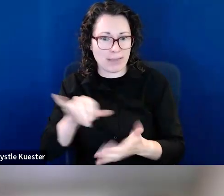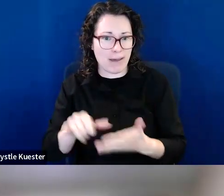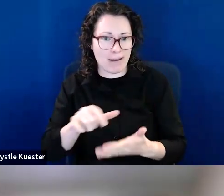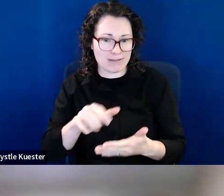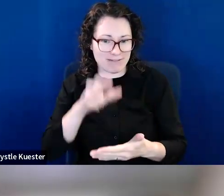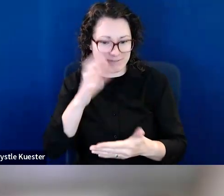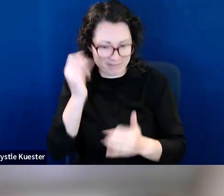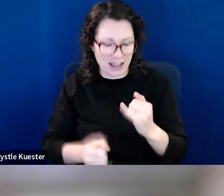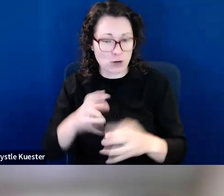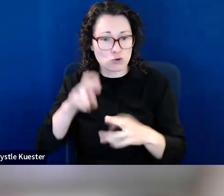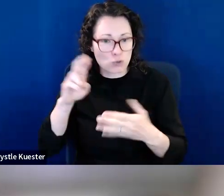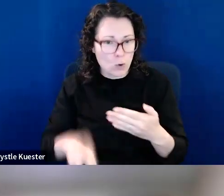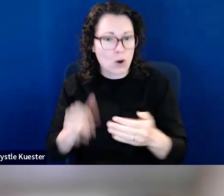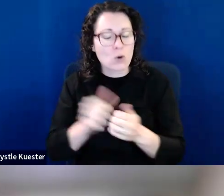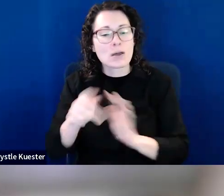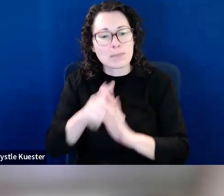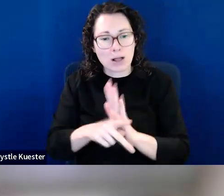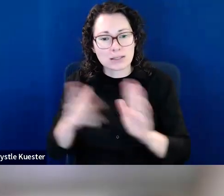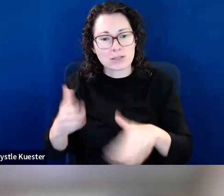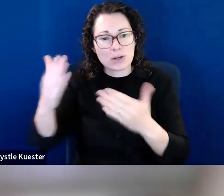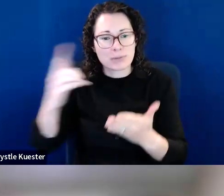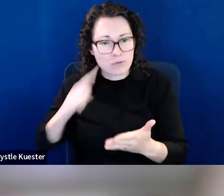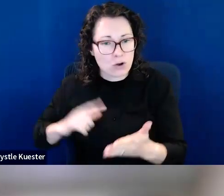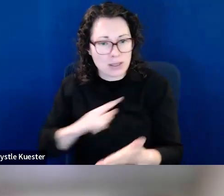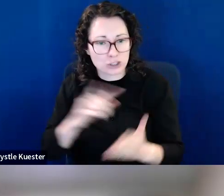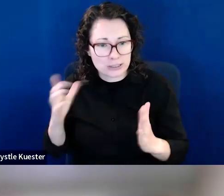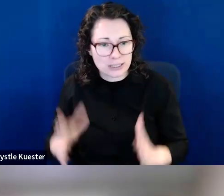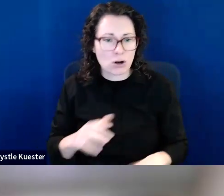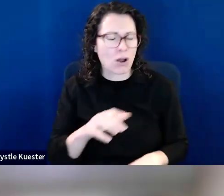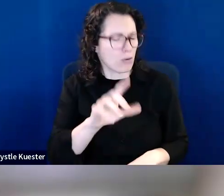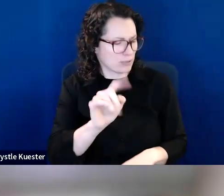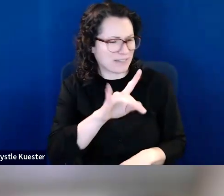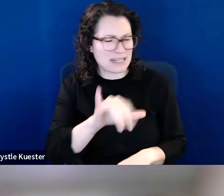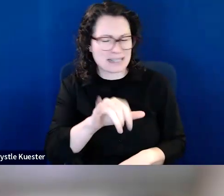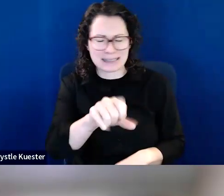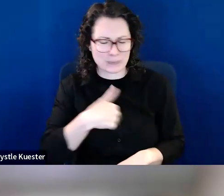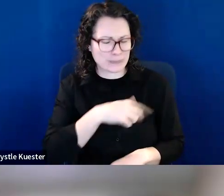have policy recommendations for the legislature? We absolutely do and I'd be happy to follow up as